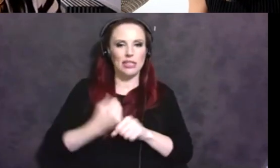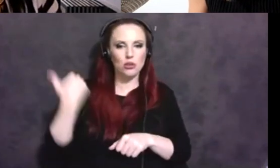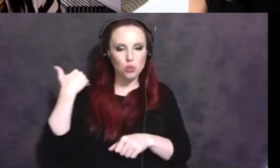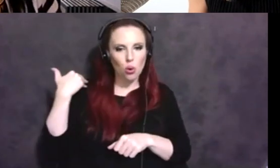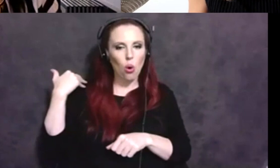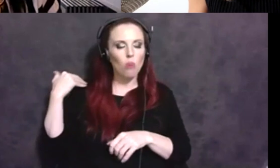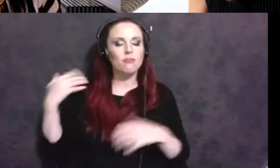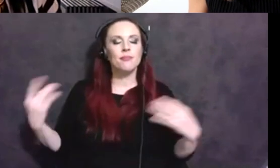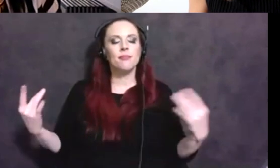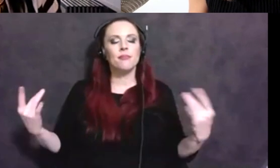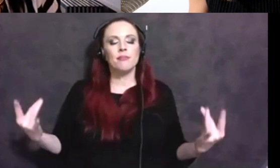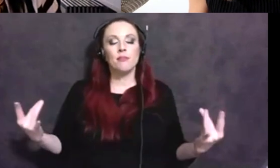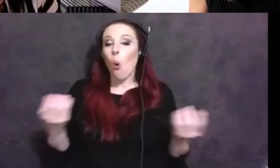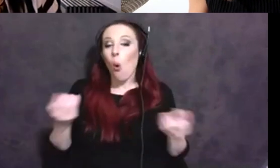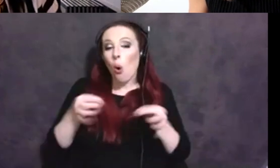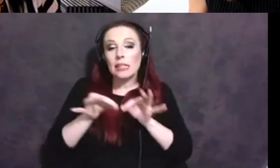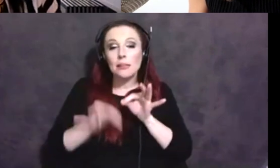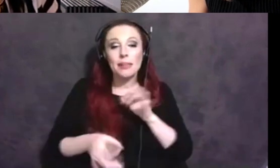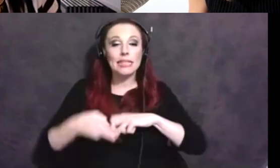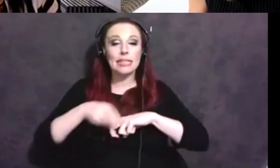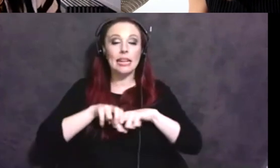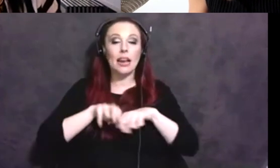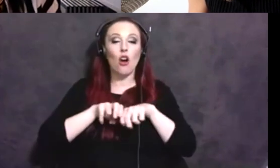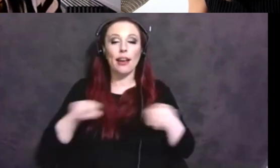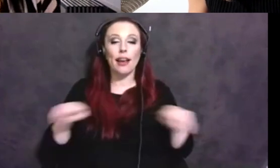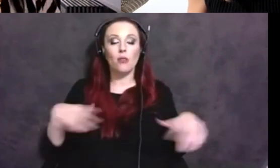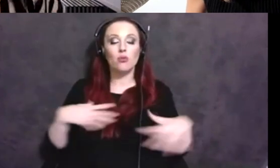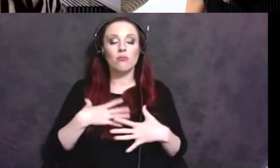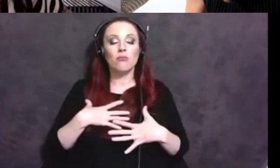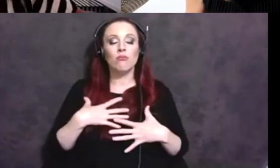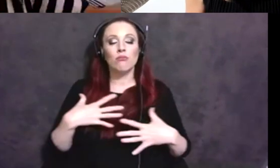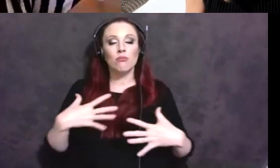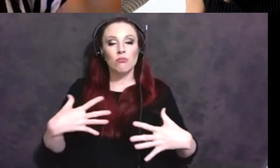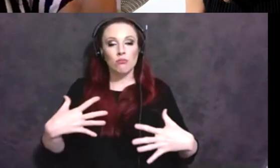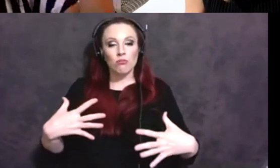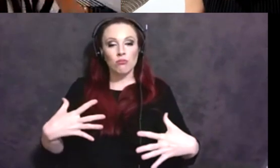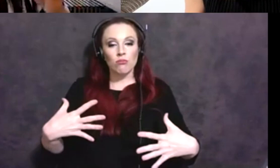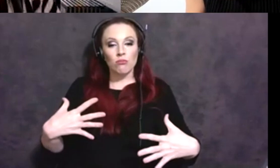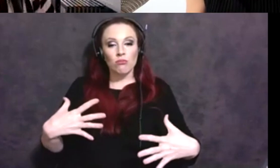actually meditating in that traditional classic way that the Yogis used to do 6,000 years